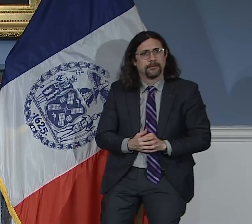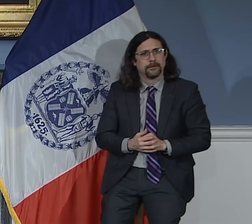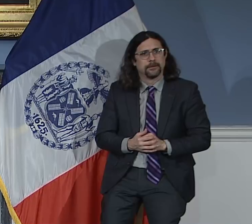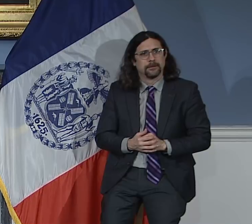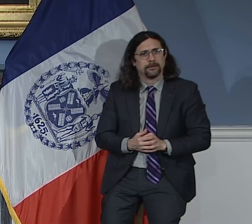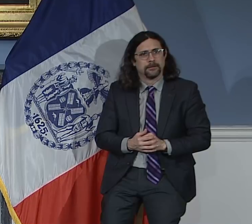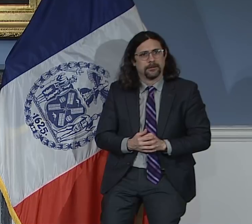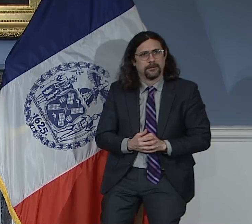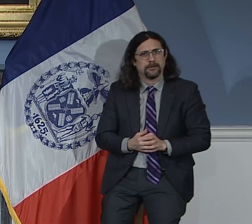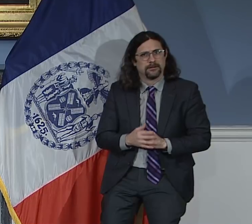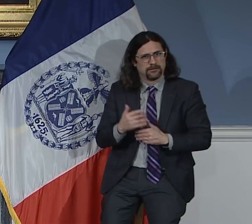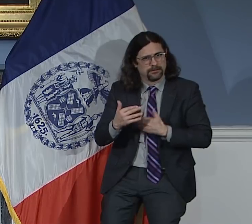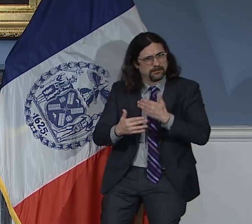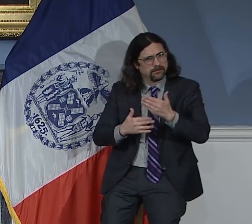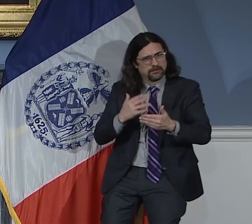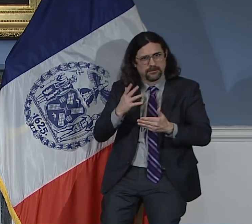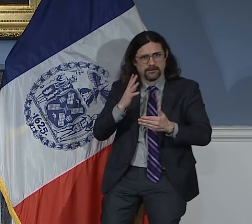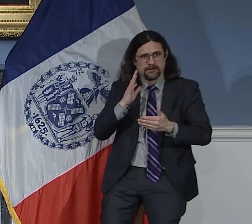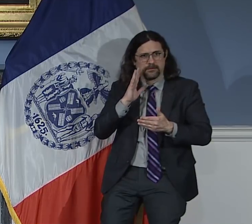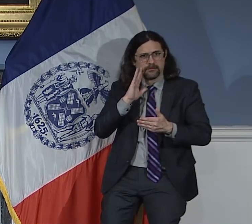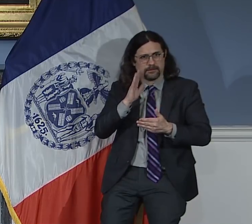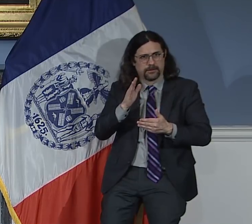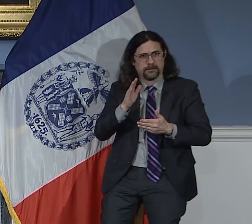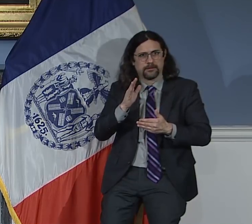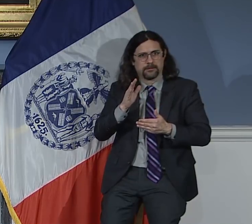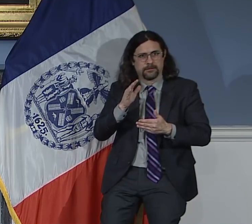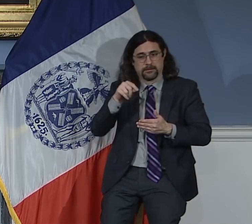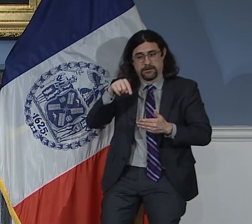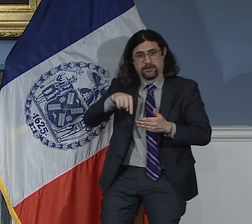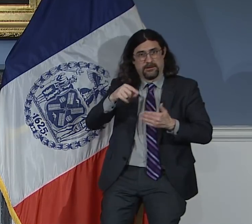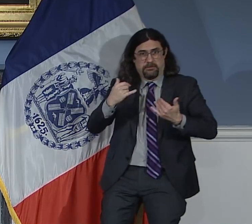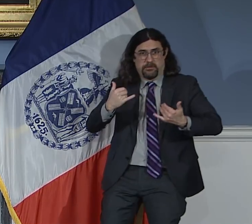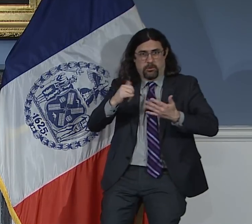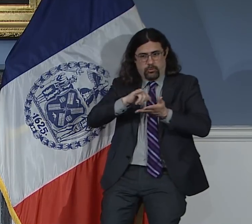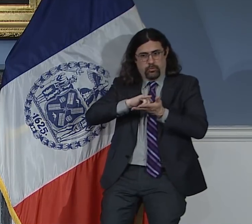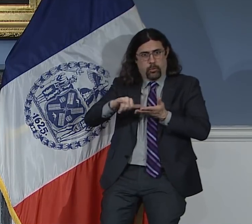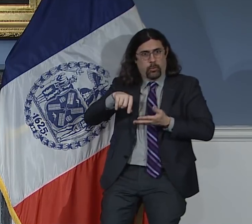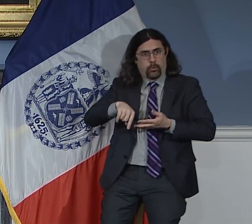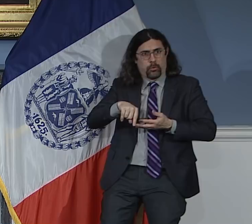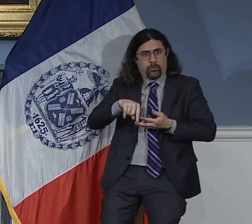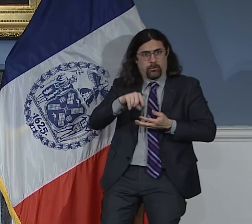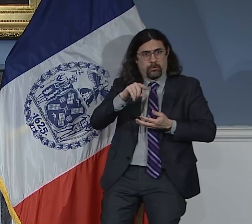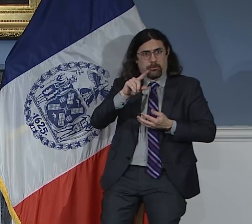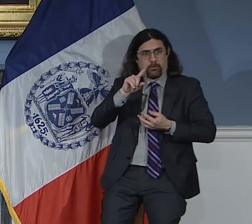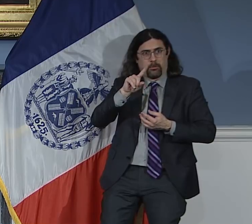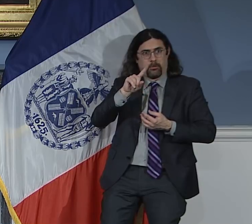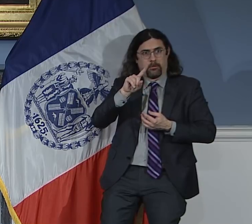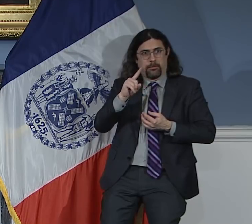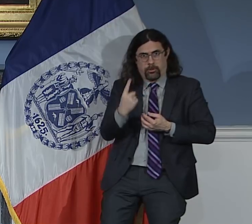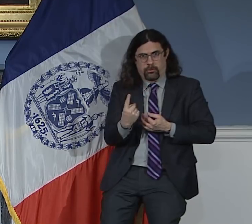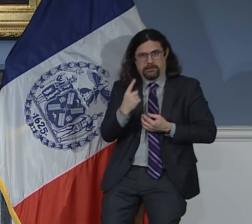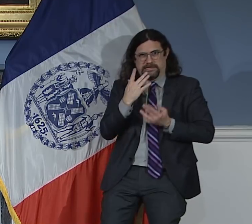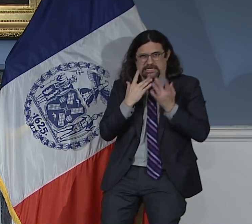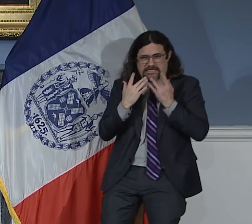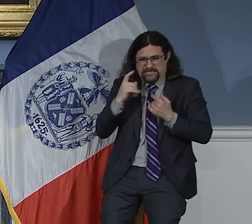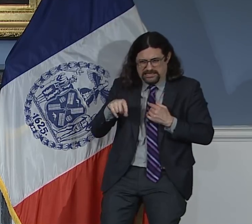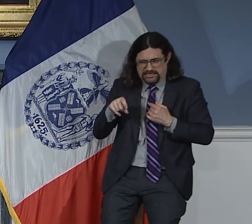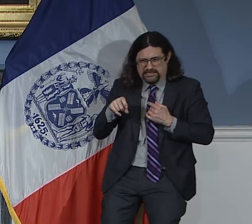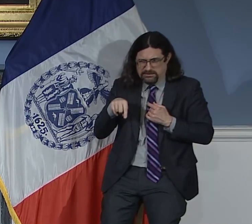EVENTUALLY GOING TO BE THIS WHOLE COUNTRY. IT'S NEW YORK CITY TODAY, IT'S PLACES LIKE SEATTLE, BUT WE